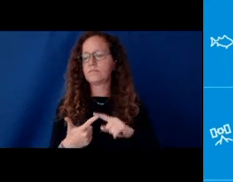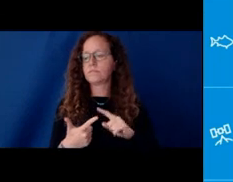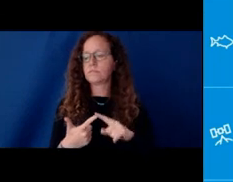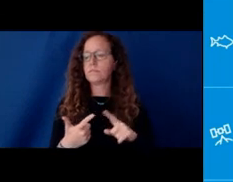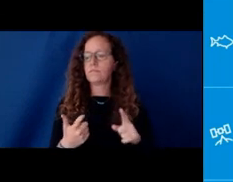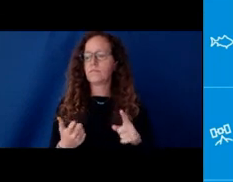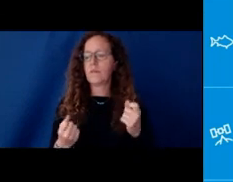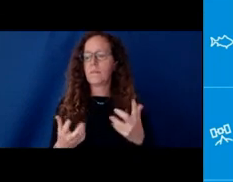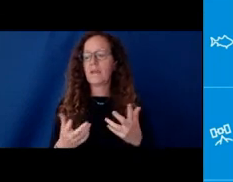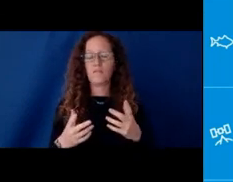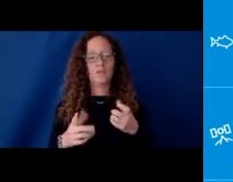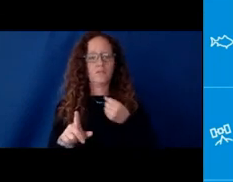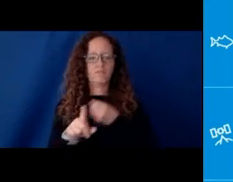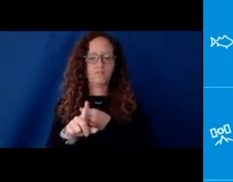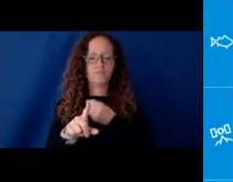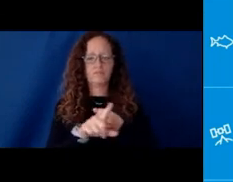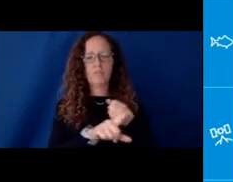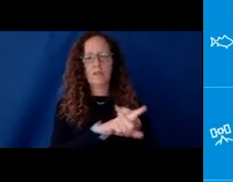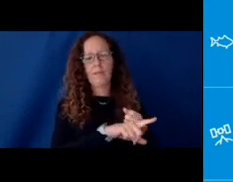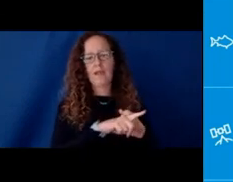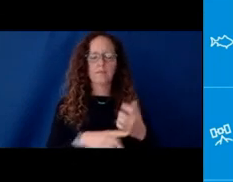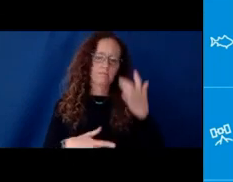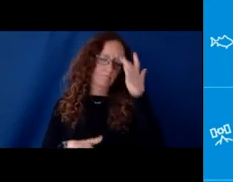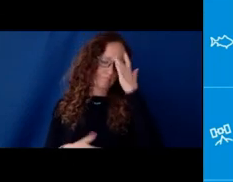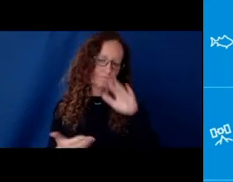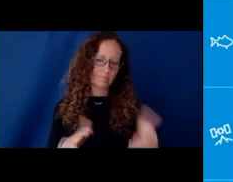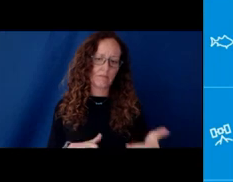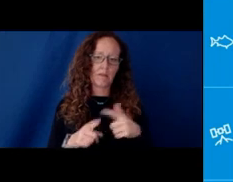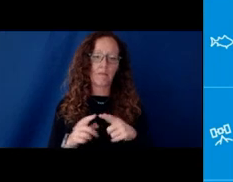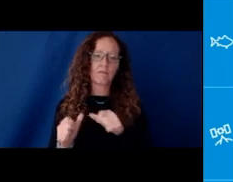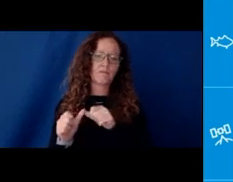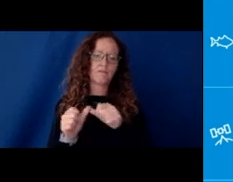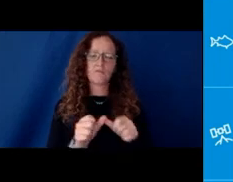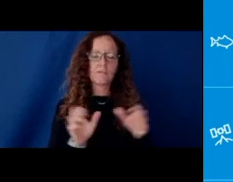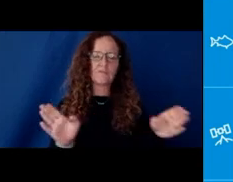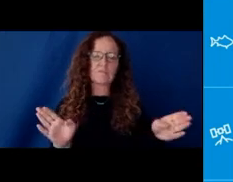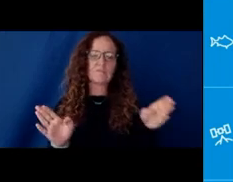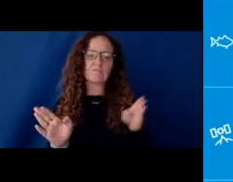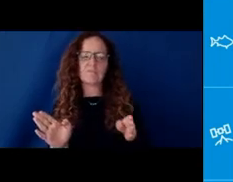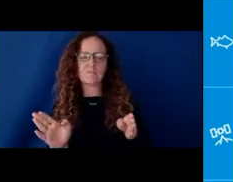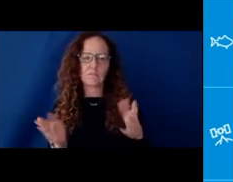mortality, but the duration or intensity may be just a little bit less than a magenta event. Both